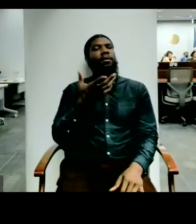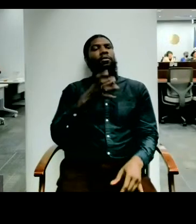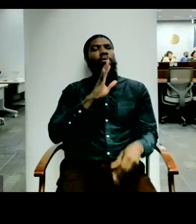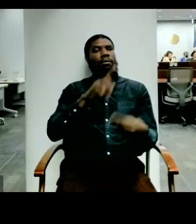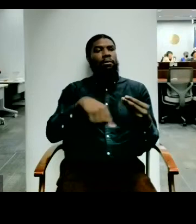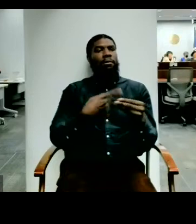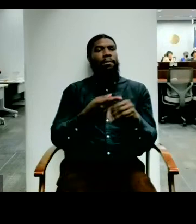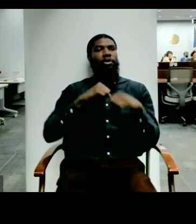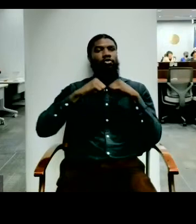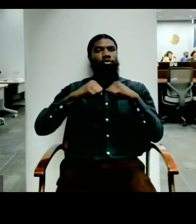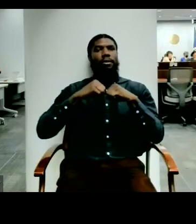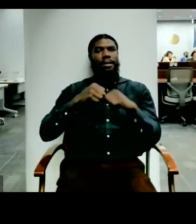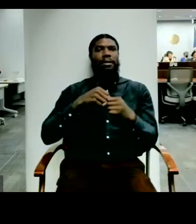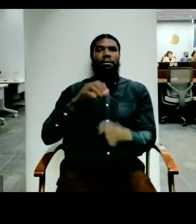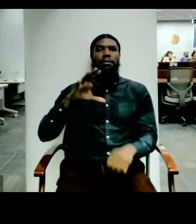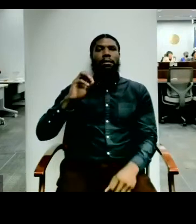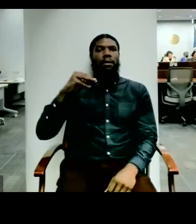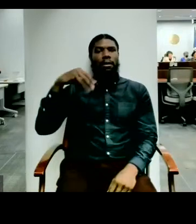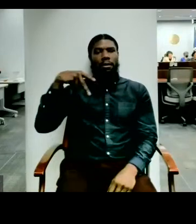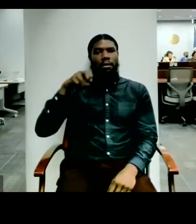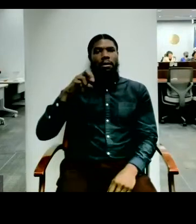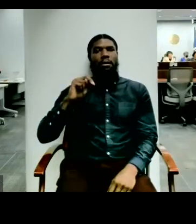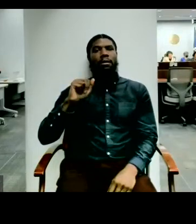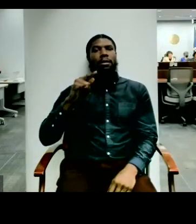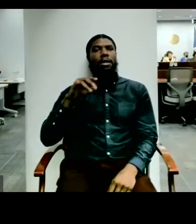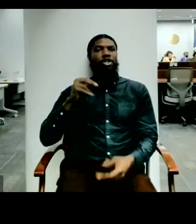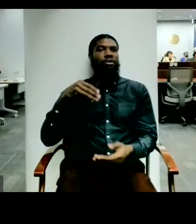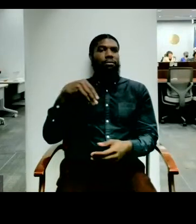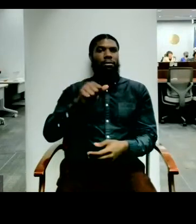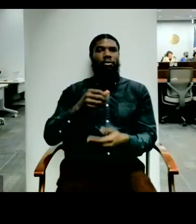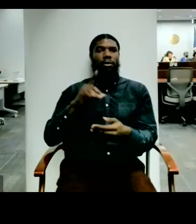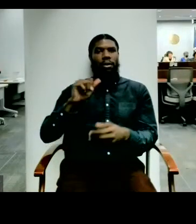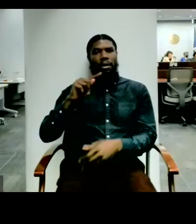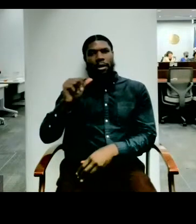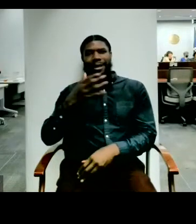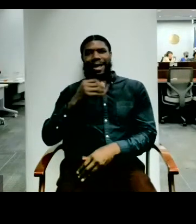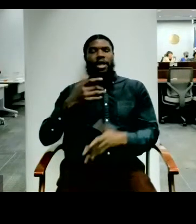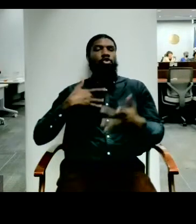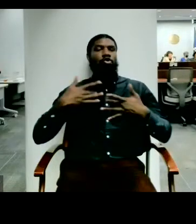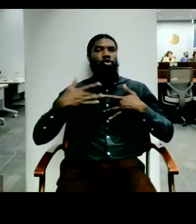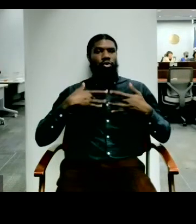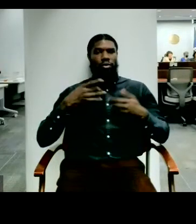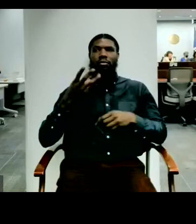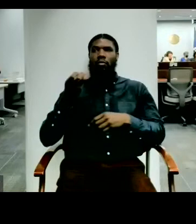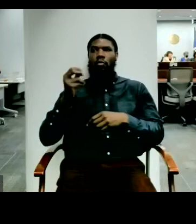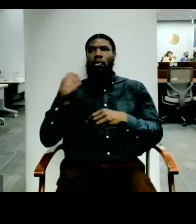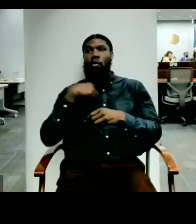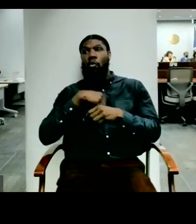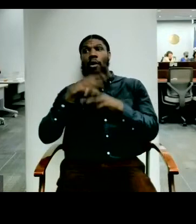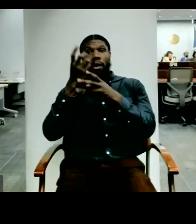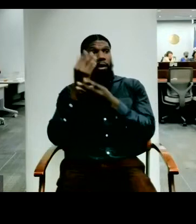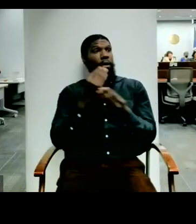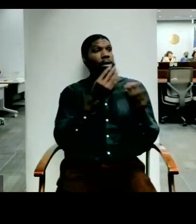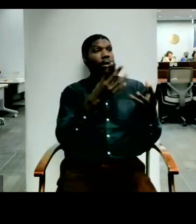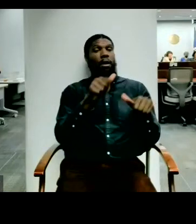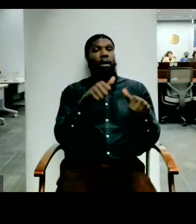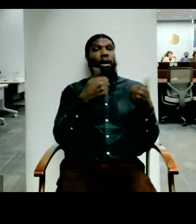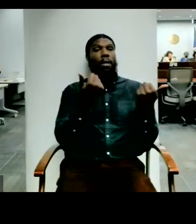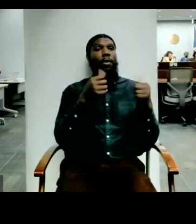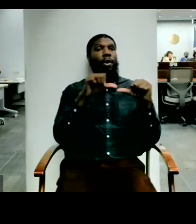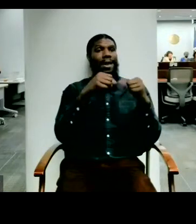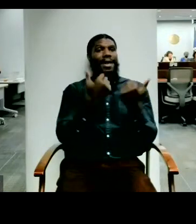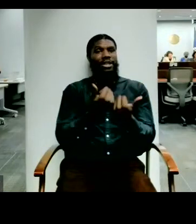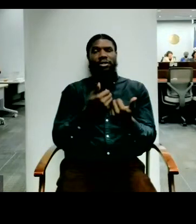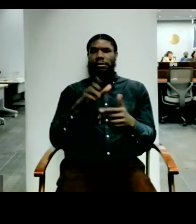compensation data and concerns about it when we share it or provide it to other agencies. Um, in